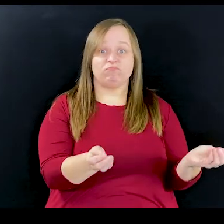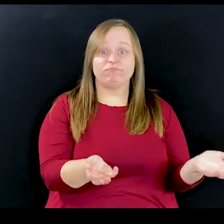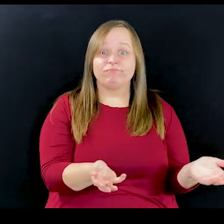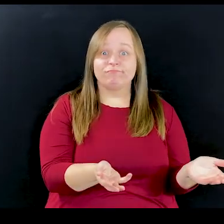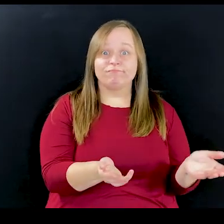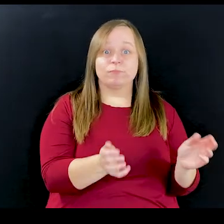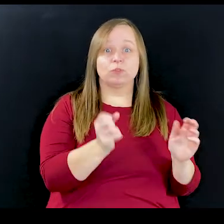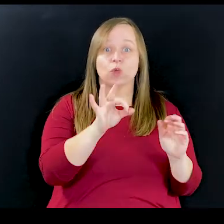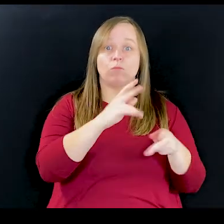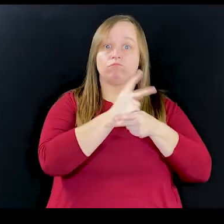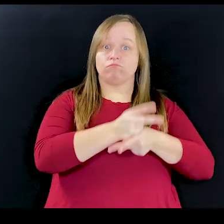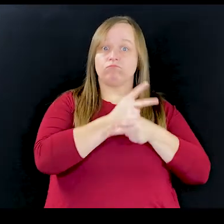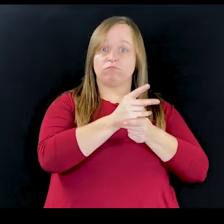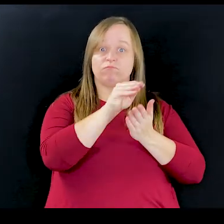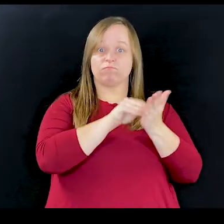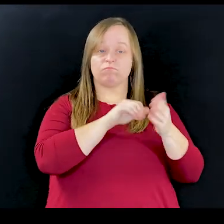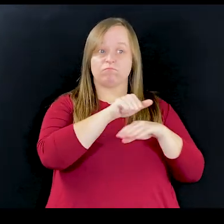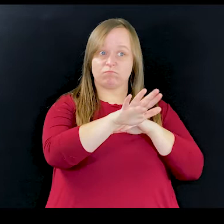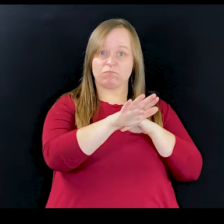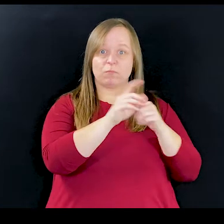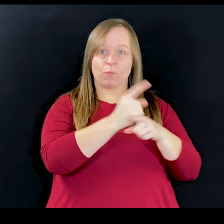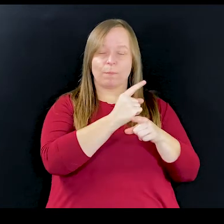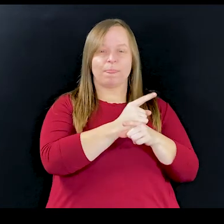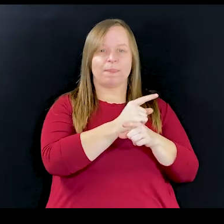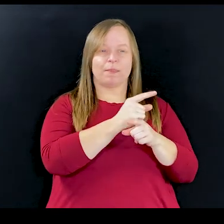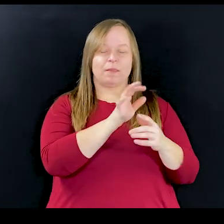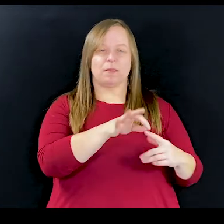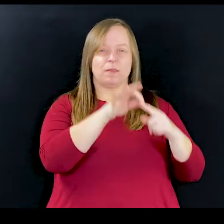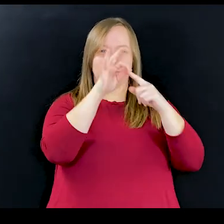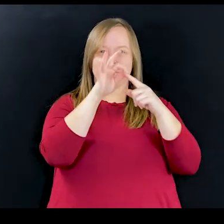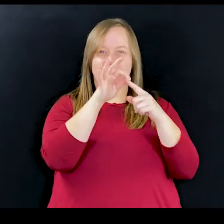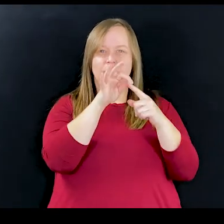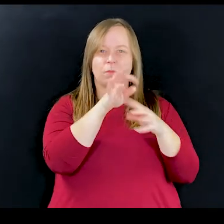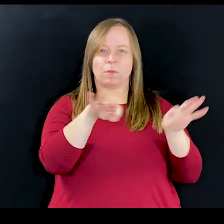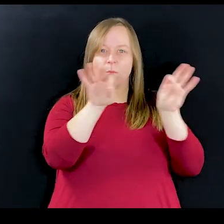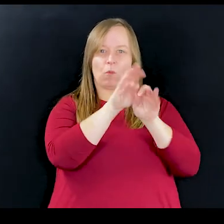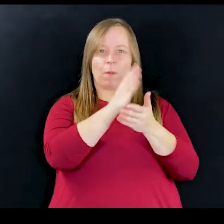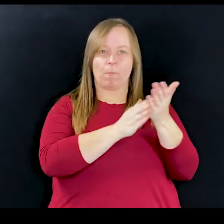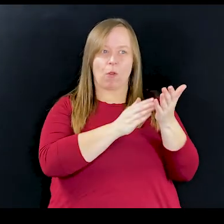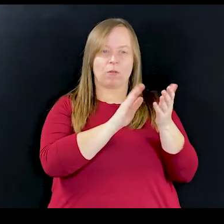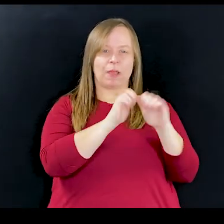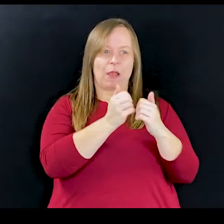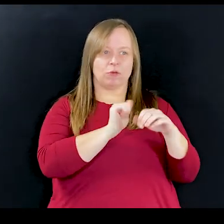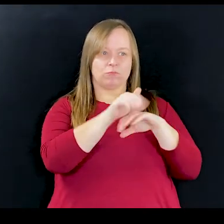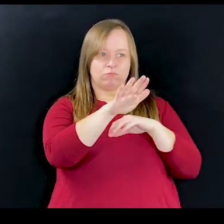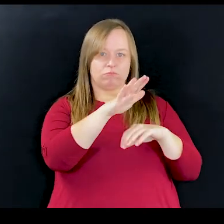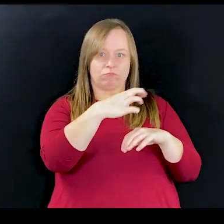and reviewed. So some of the key elements to filing a claim that you